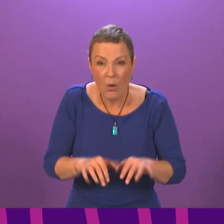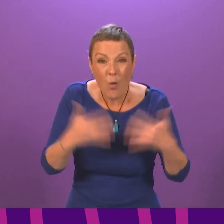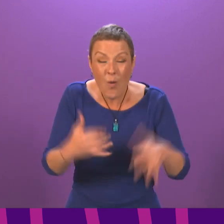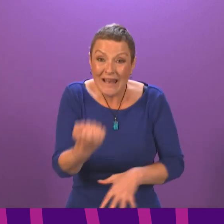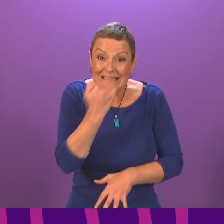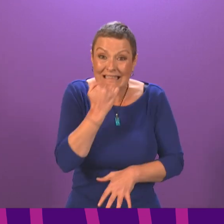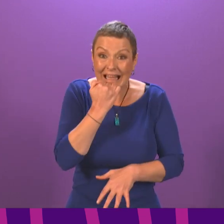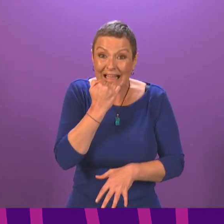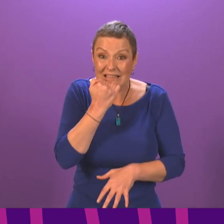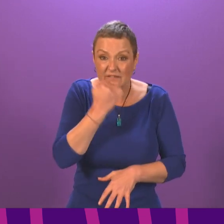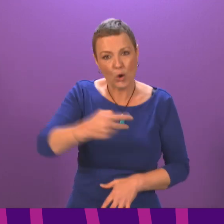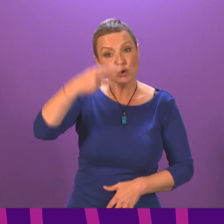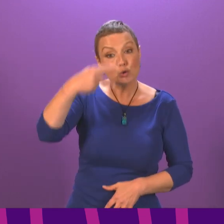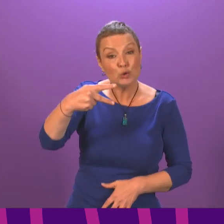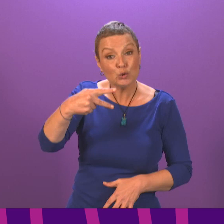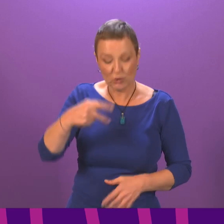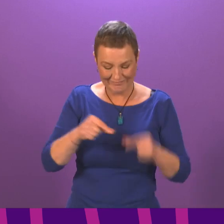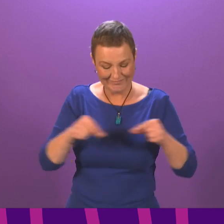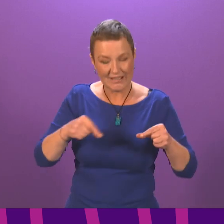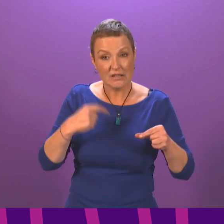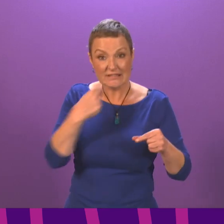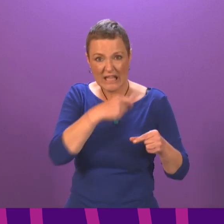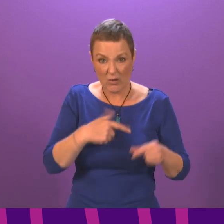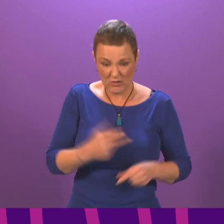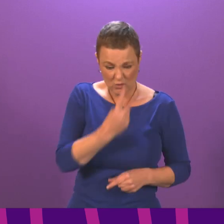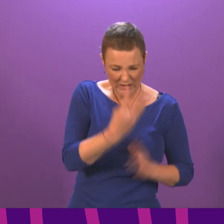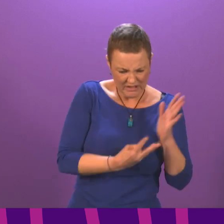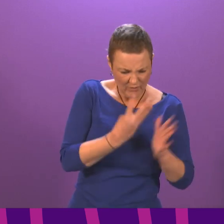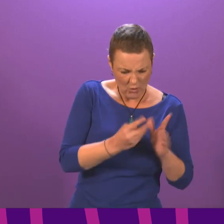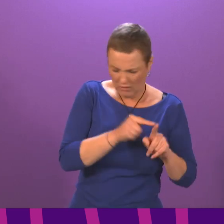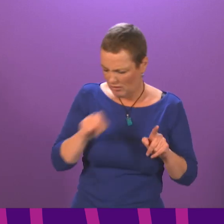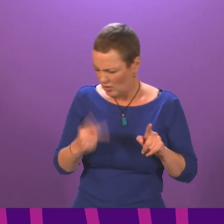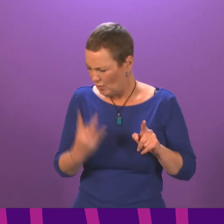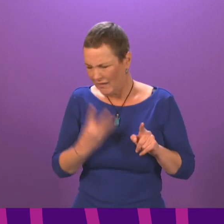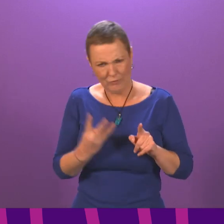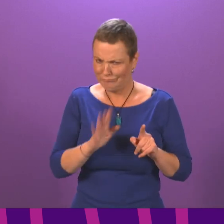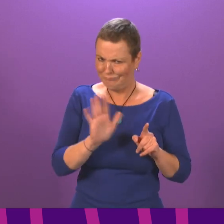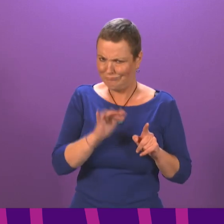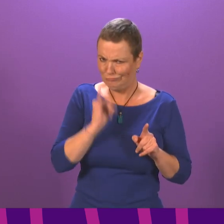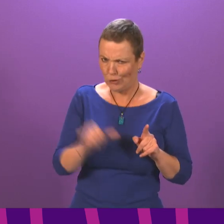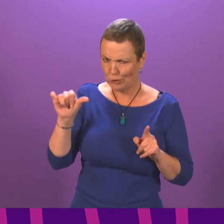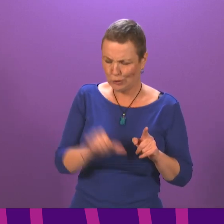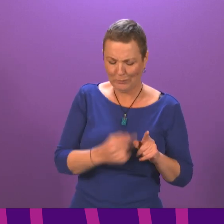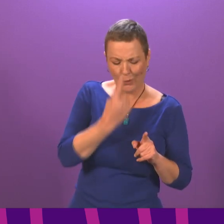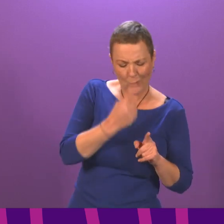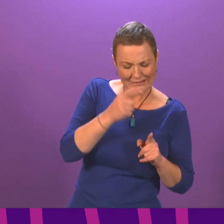that were available for the two required tests were 24 hours apart, which is well short of the five days that are required.